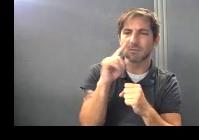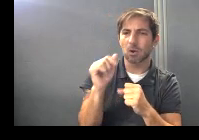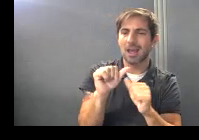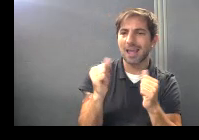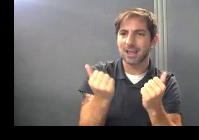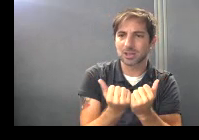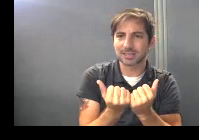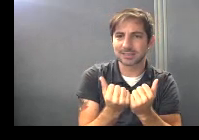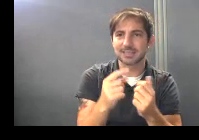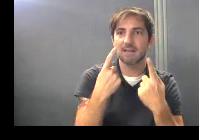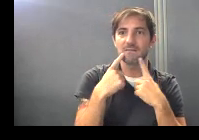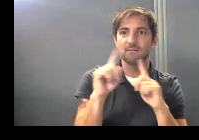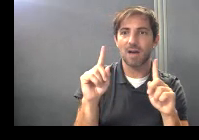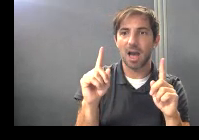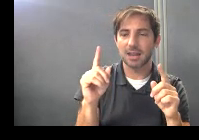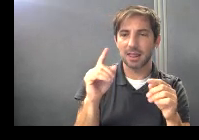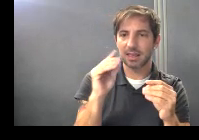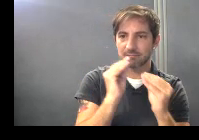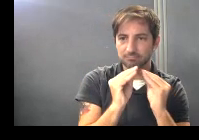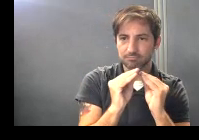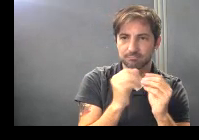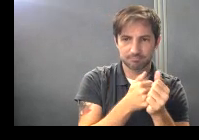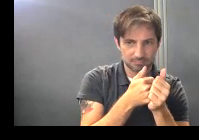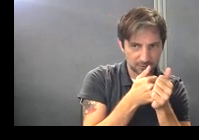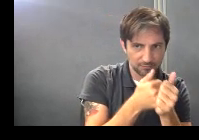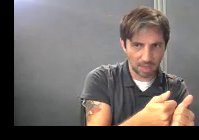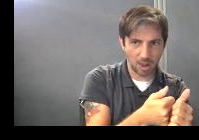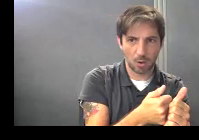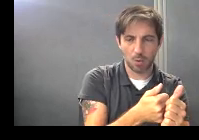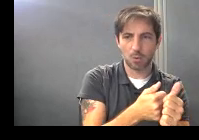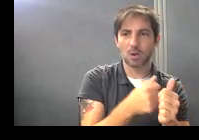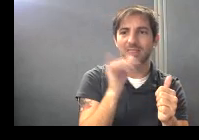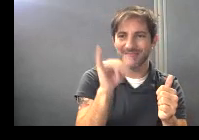THE REGULATIONS THAT GOVERN IT. THAT'S WHY THERE WERE THE 504 PROTESTS AS